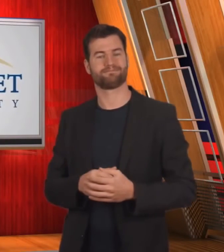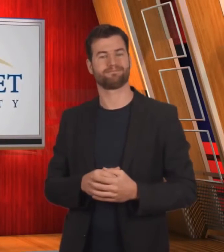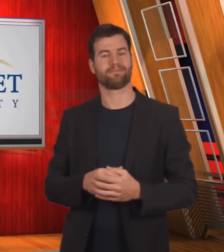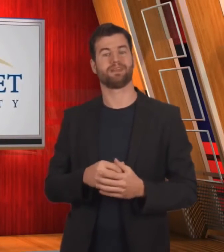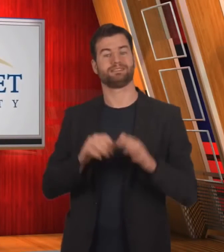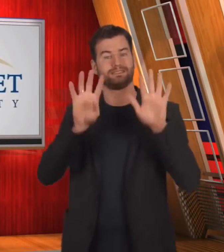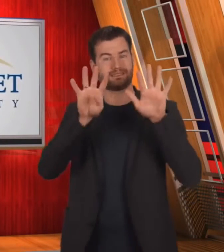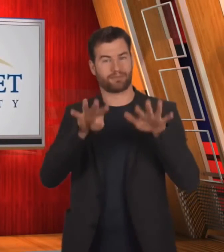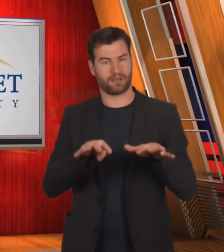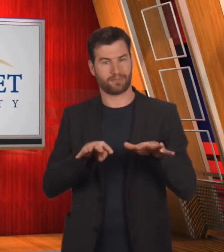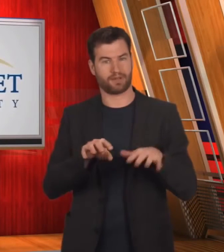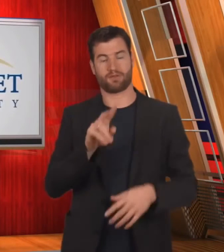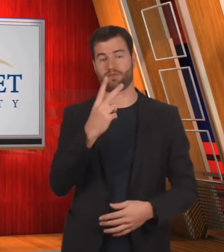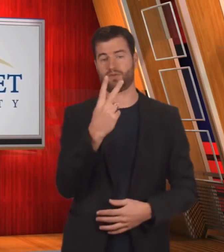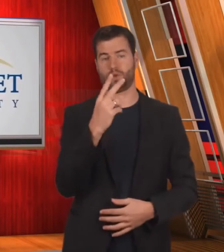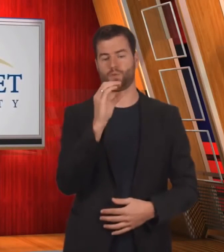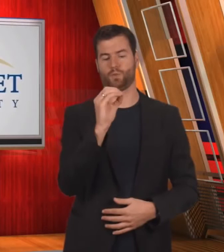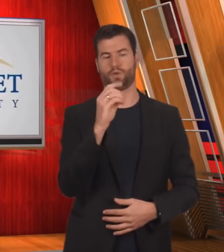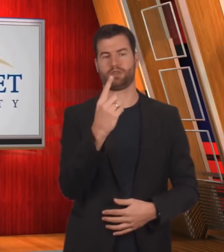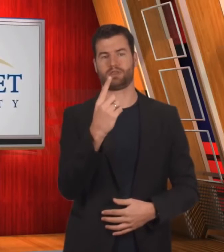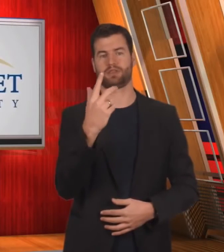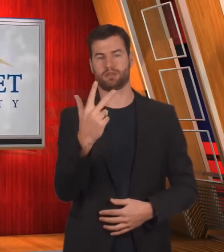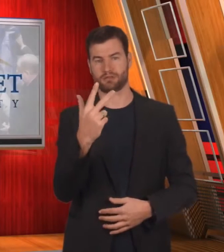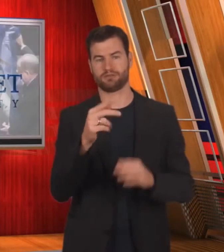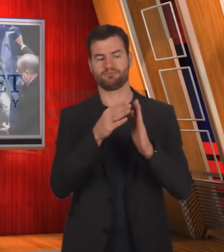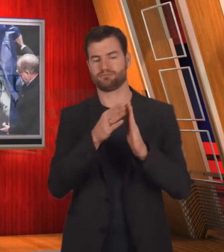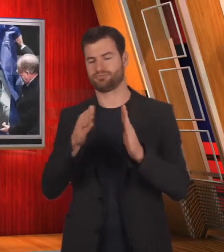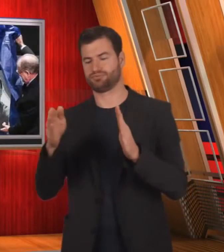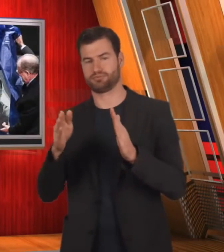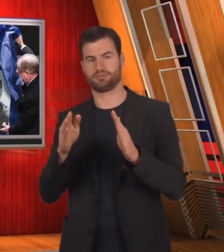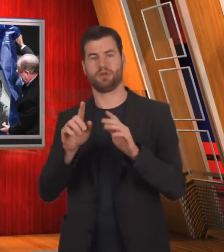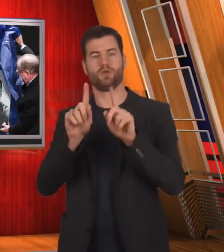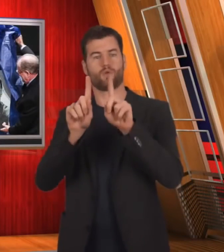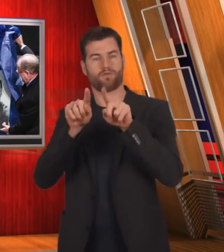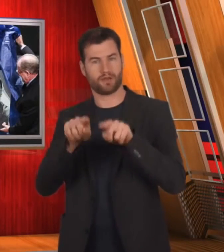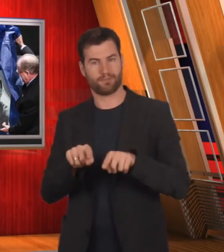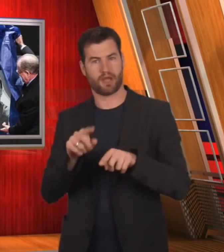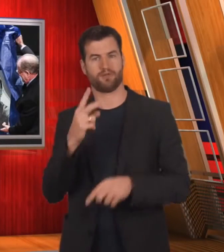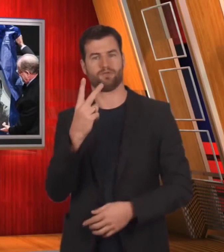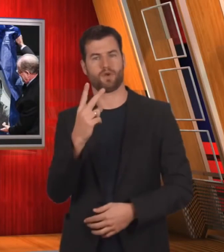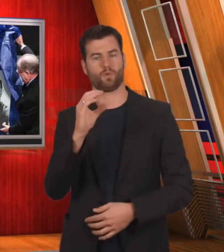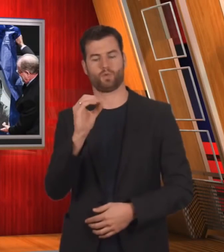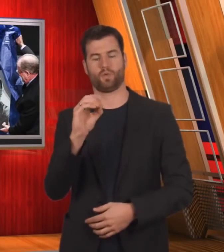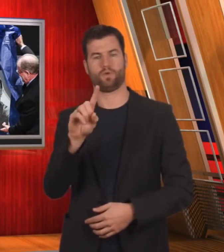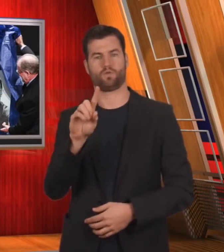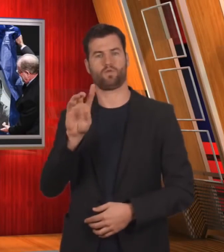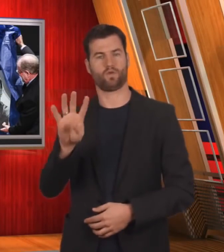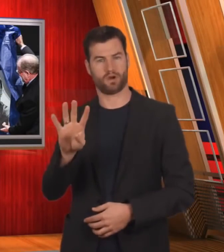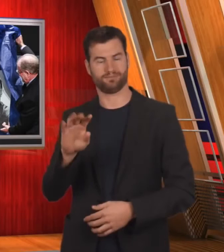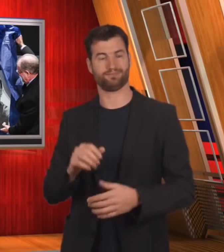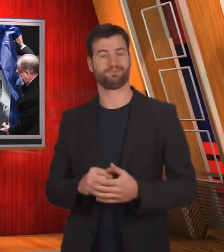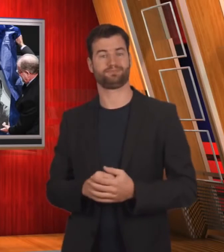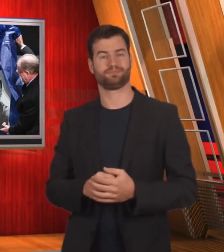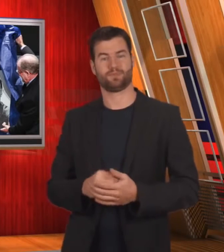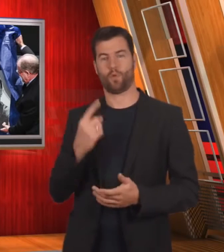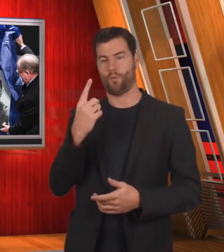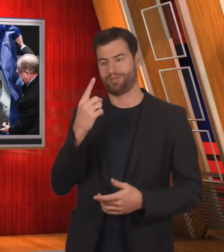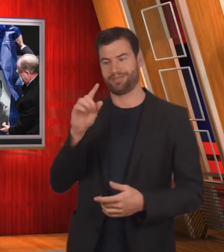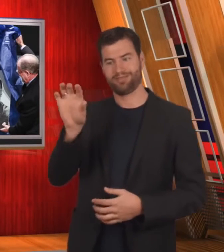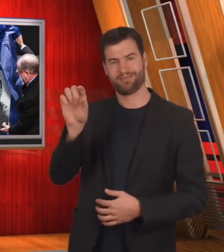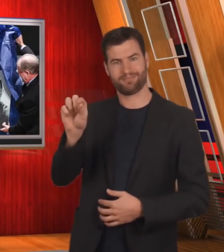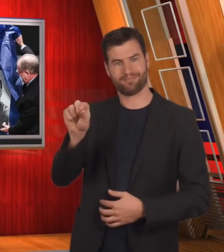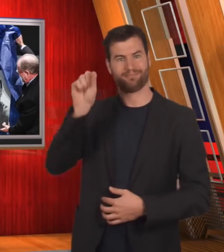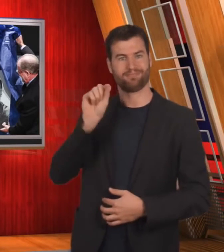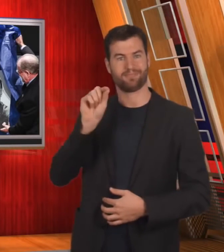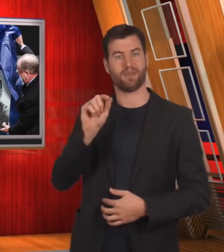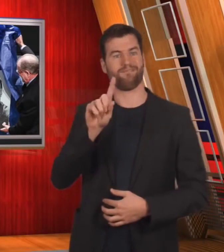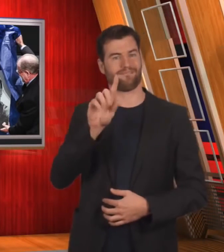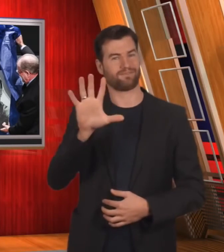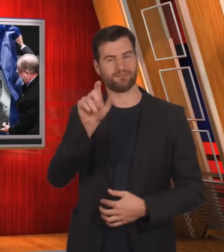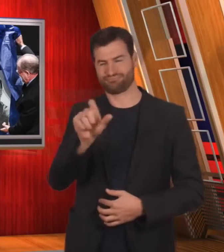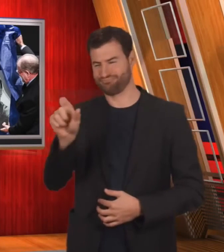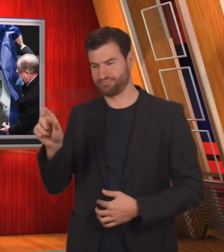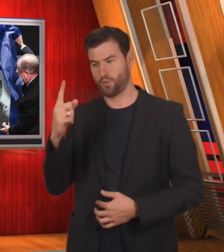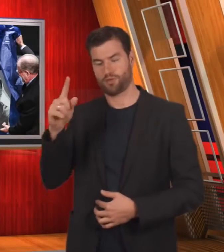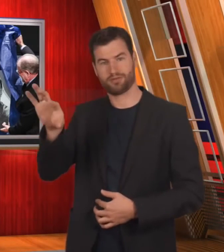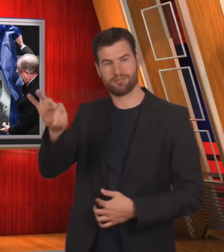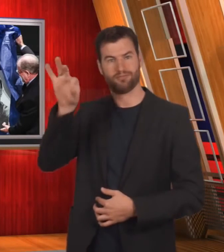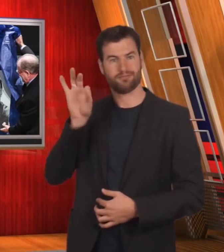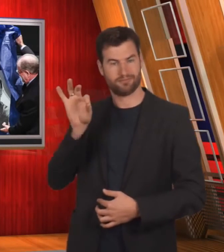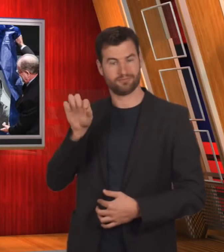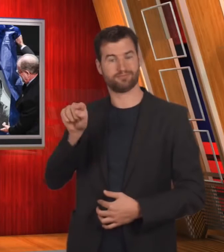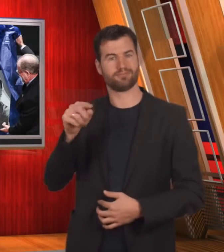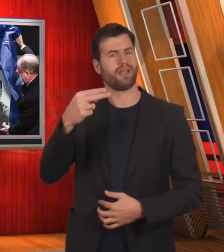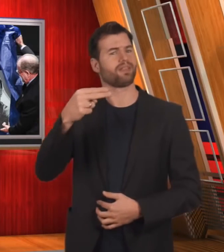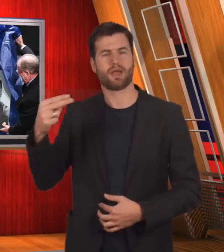from September 2013 to November 2014.